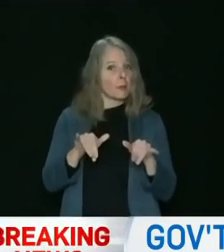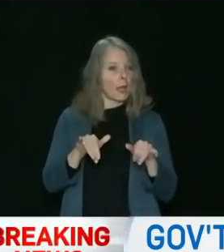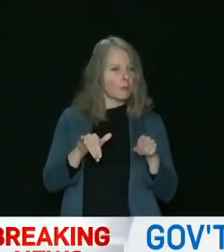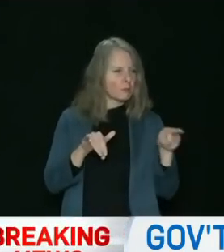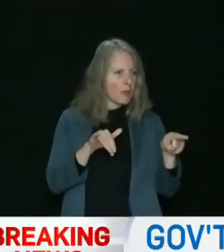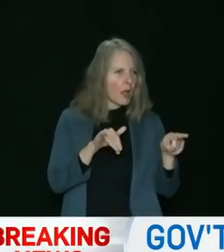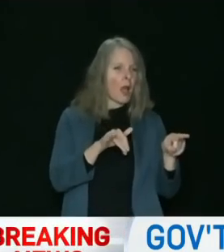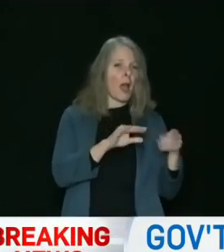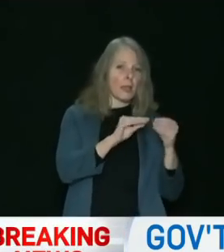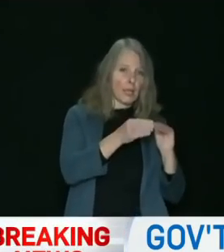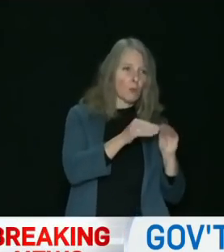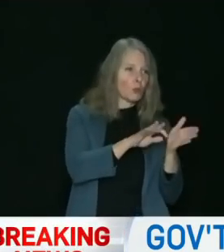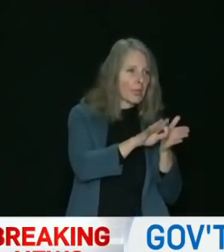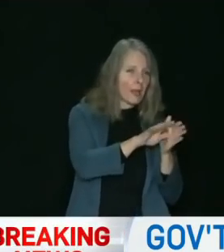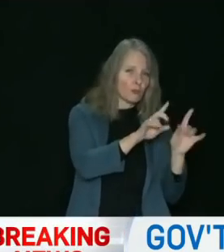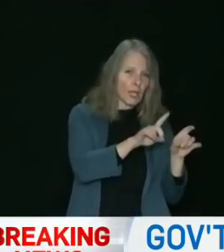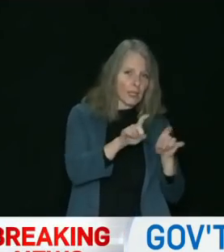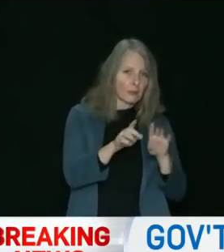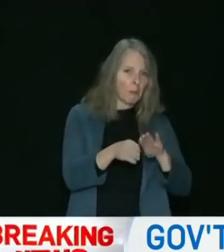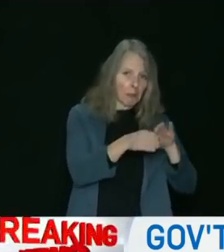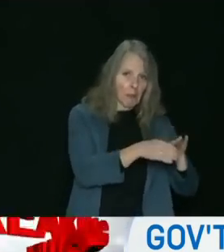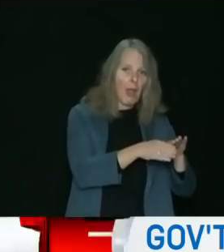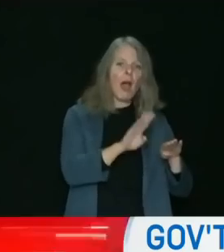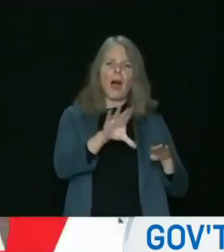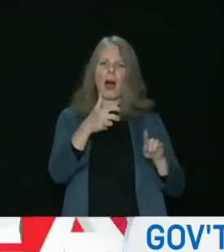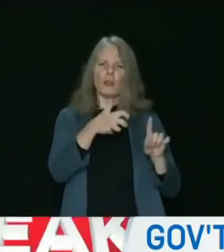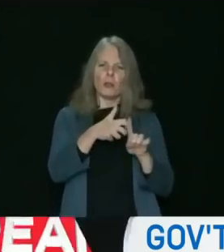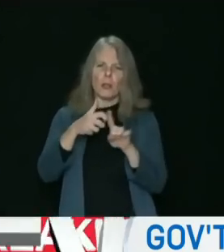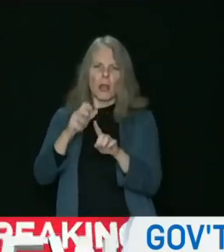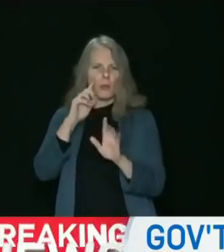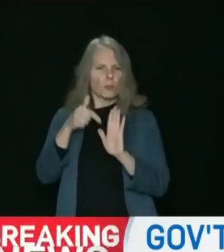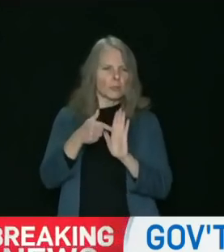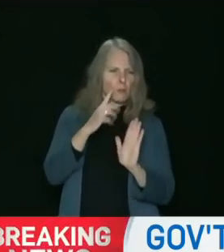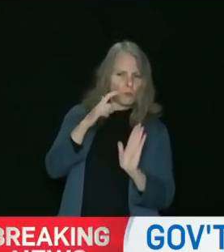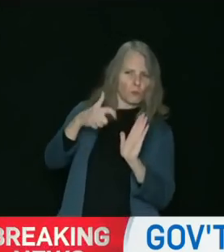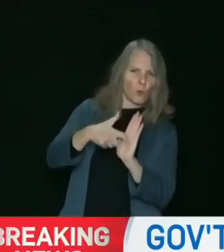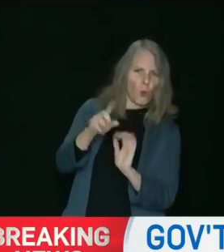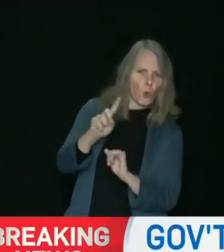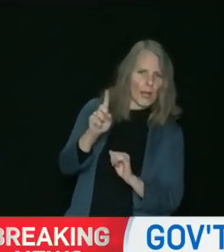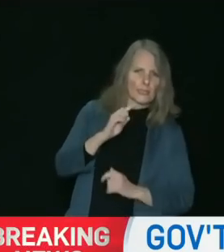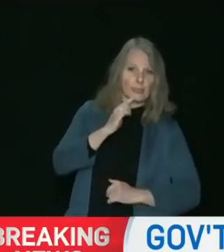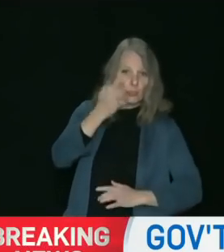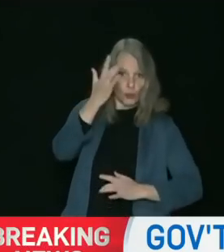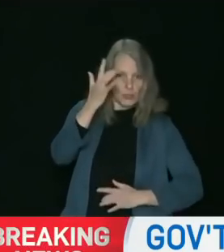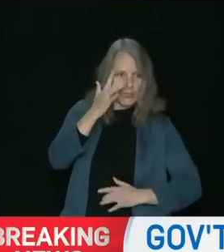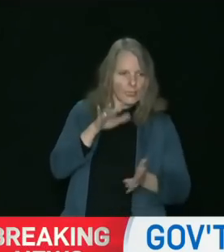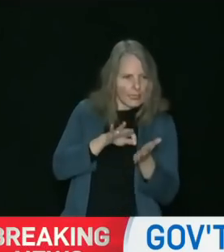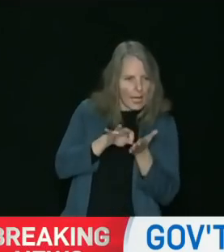REGIONS OF THE COUNTRY. AT THE SAME TIME, OTHER INDICATORS CONTINUE BEING USED